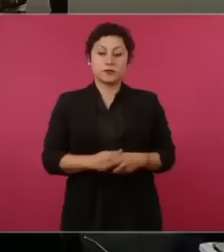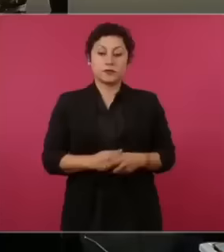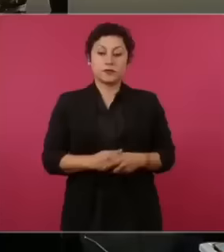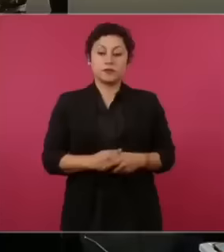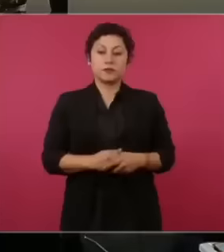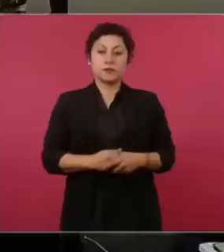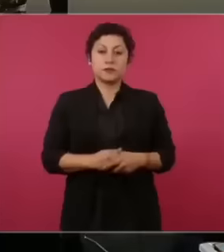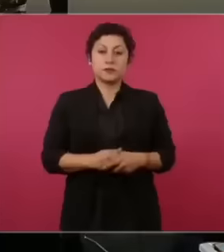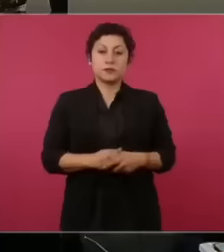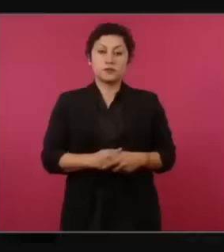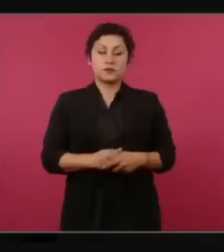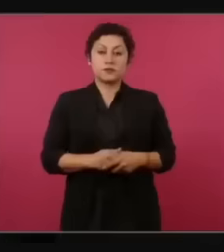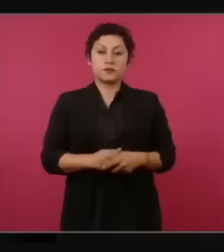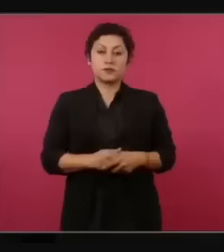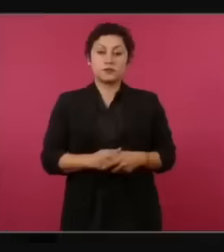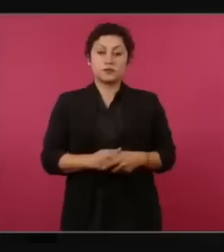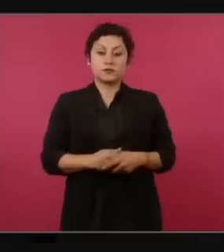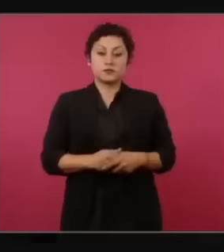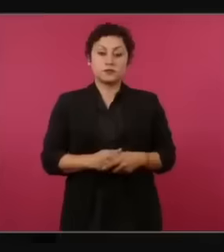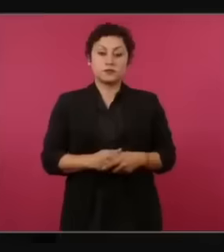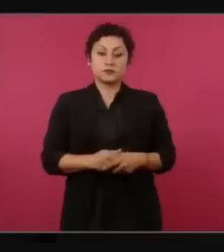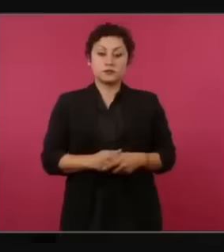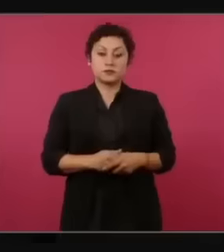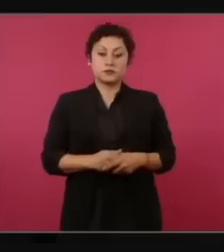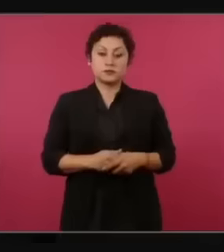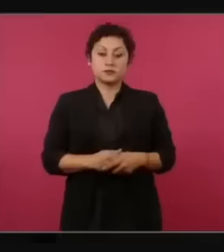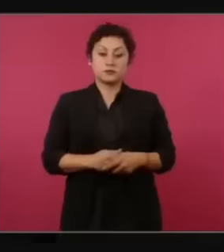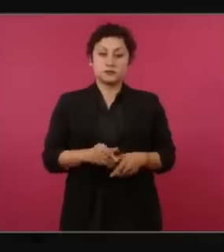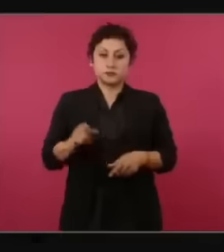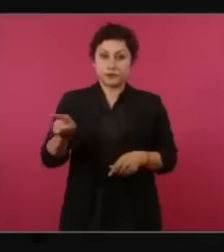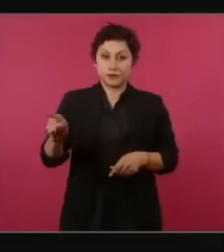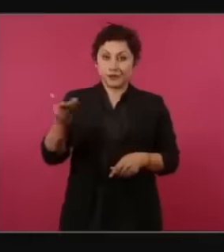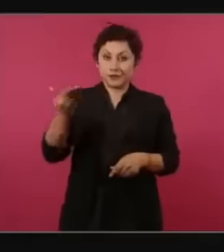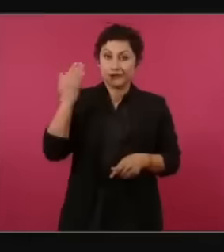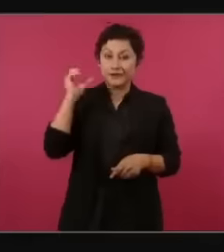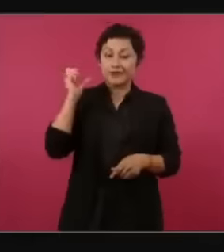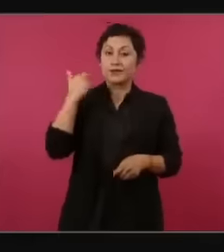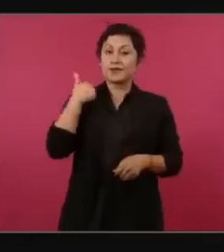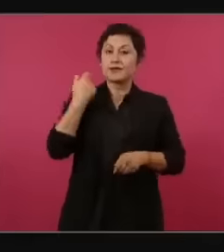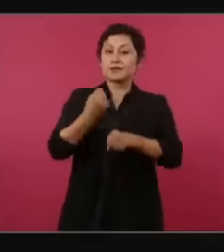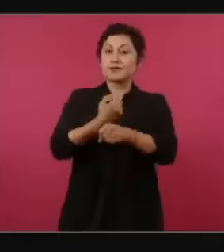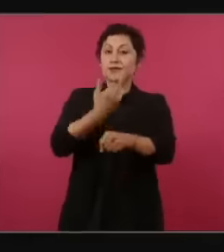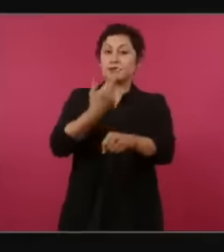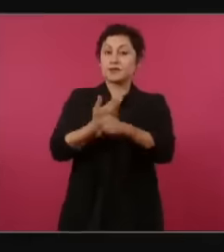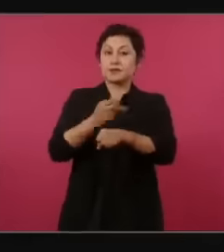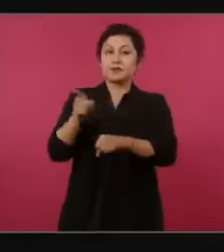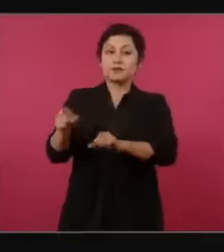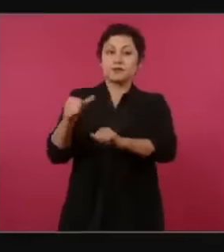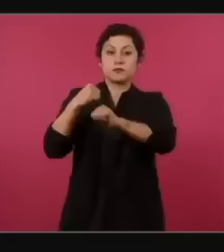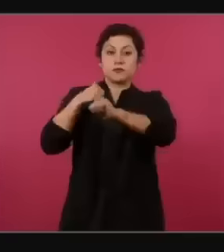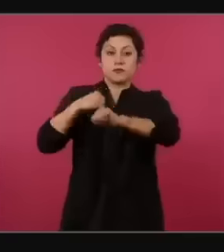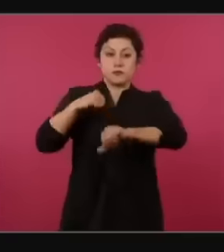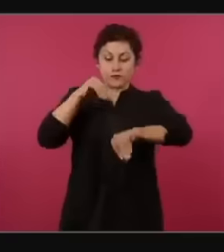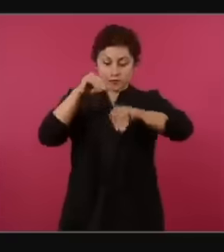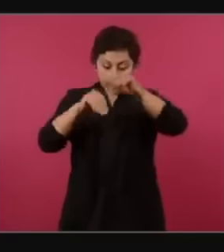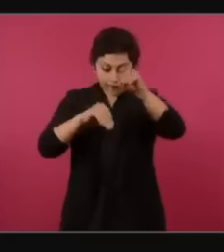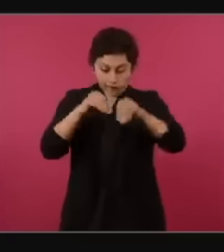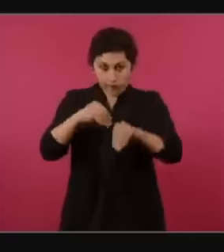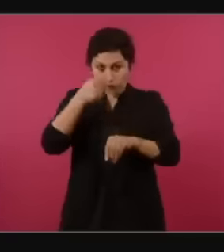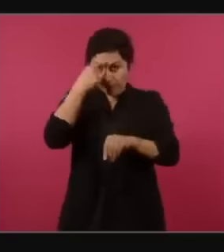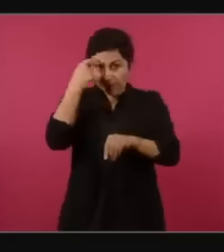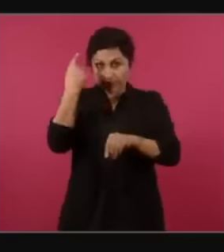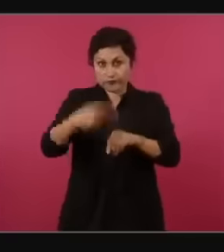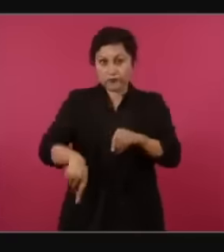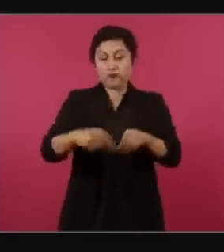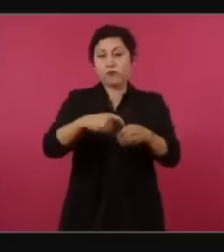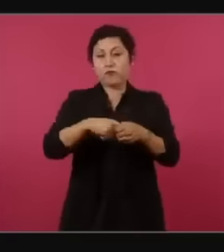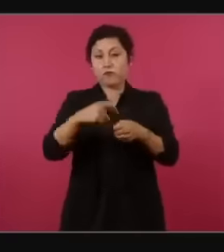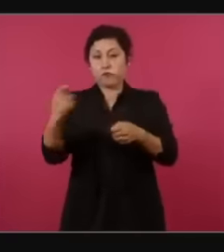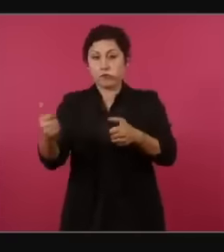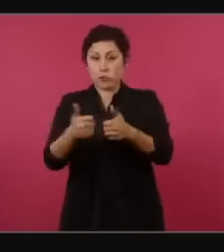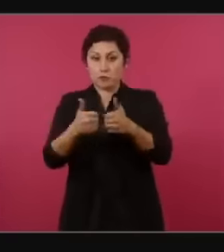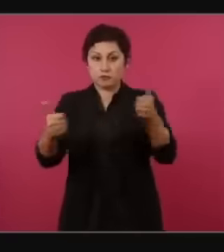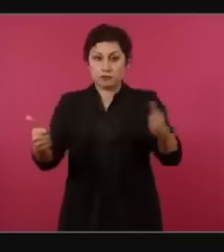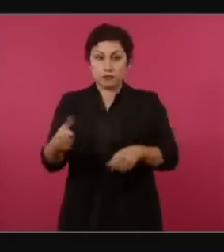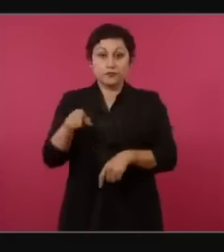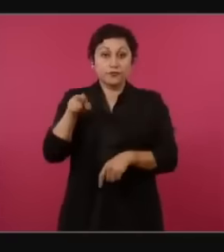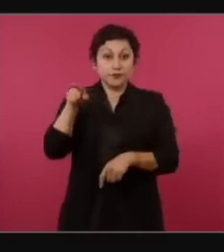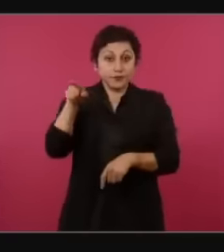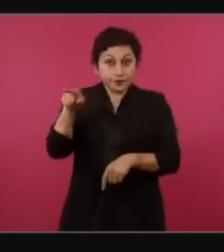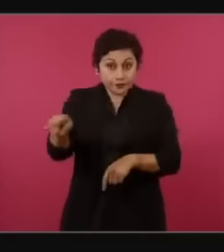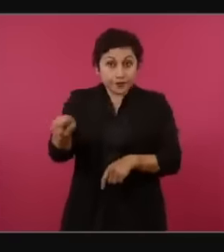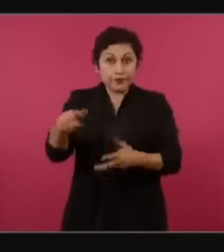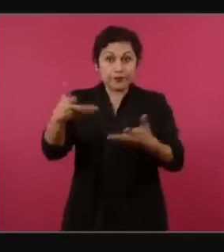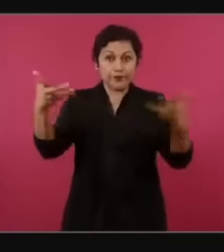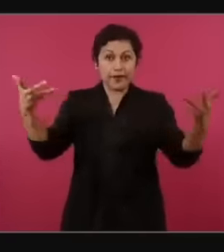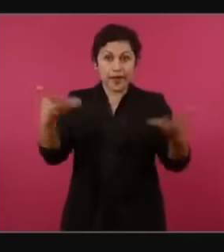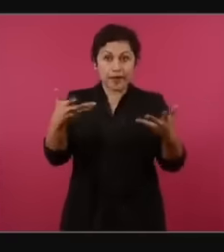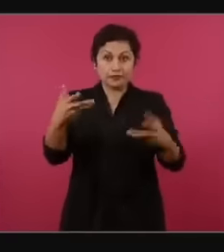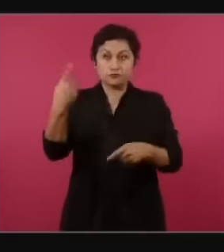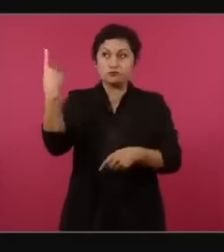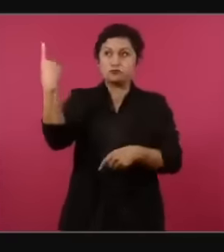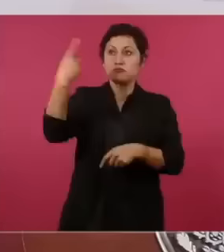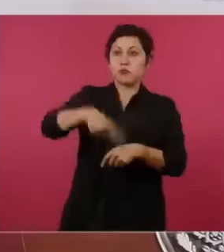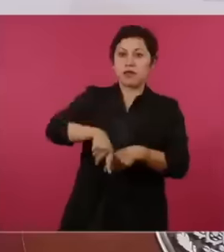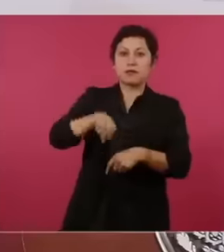in charge of the disincorporation That is, he is the one who executed the order along with